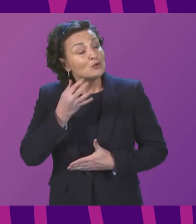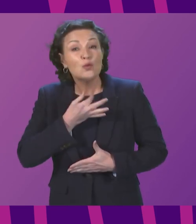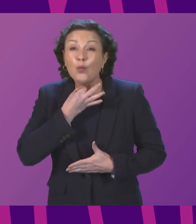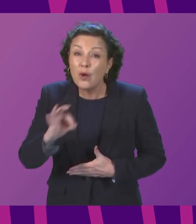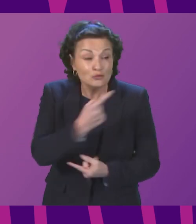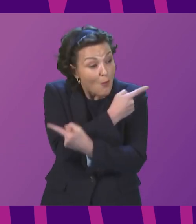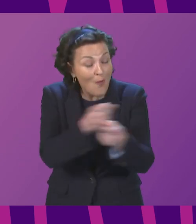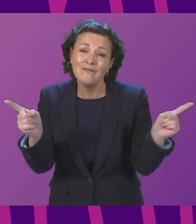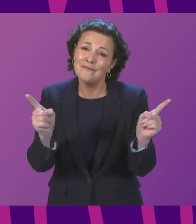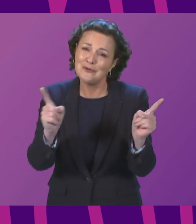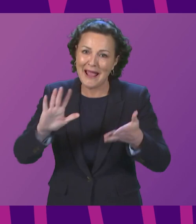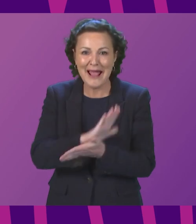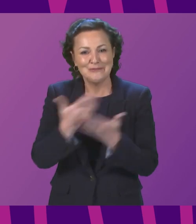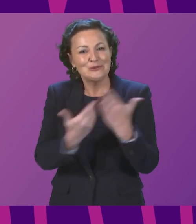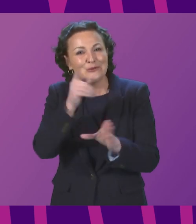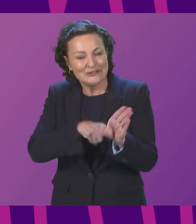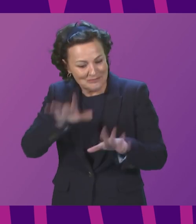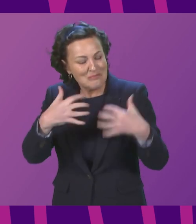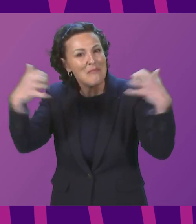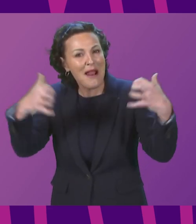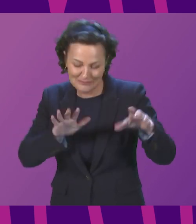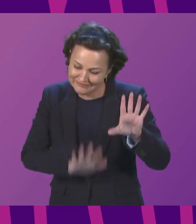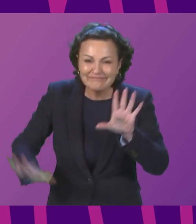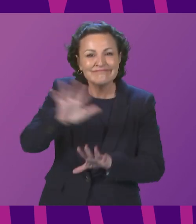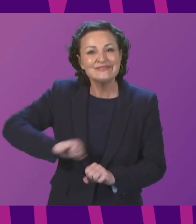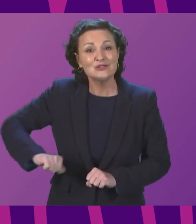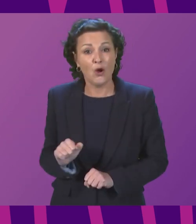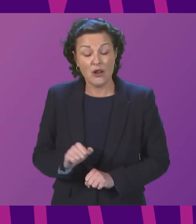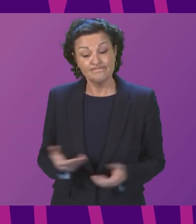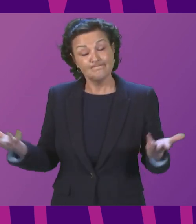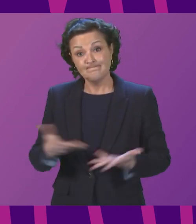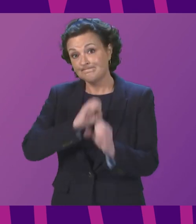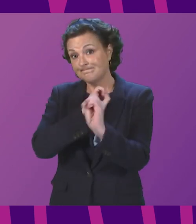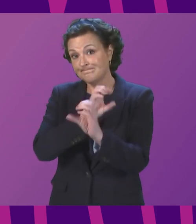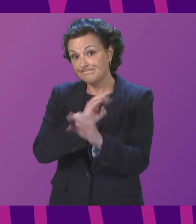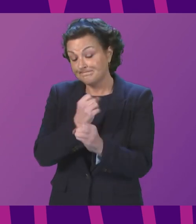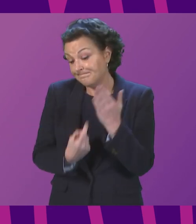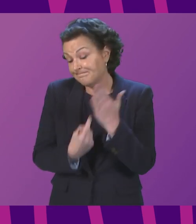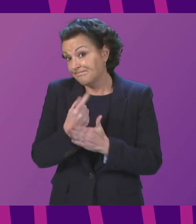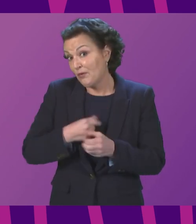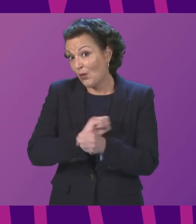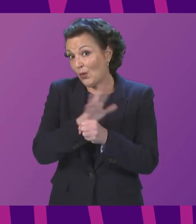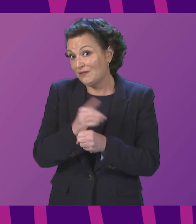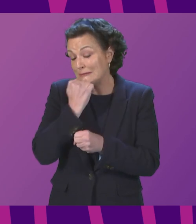a happy new year. Today, I will report on the continuing rise in Covid cases and will outline our approach